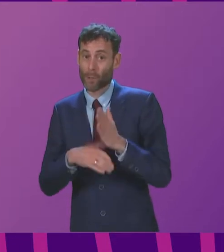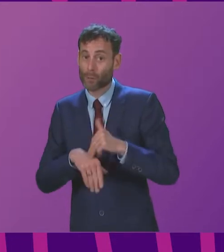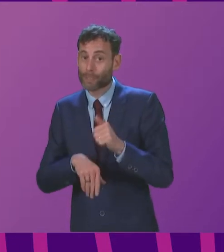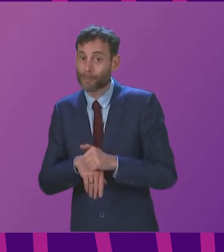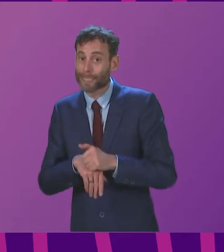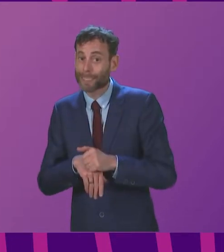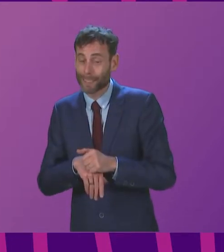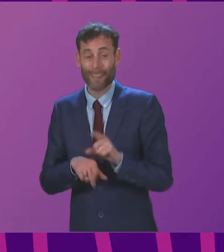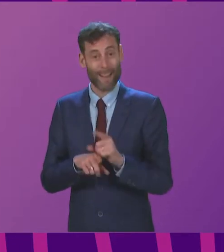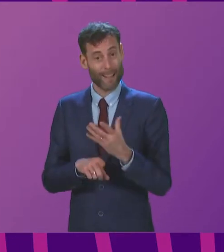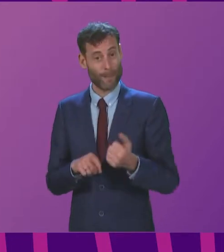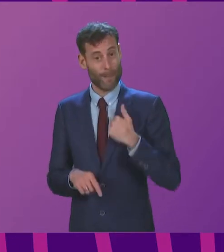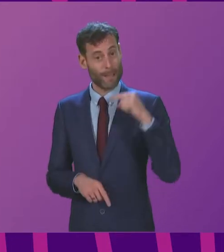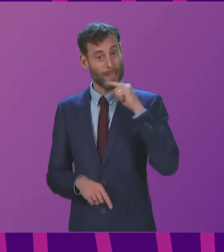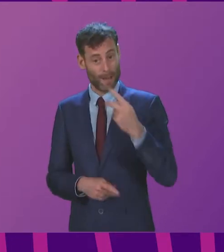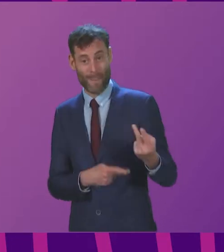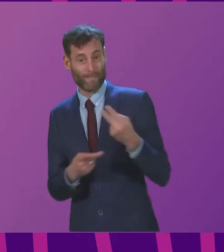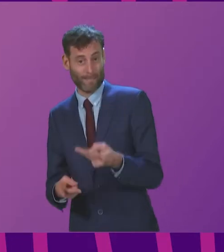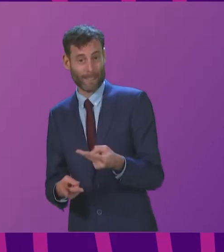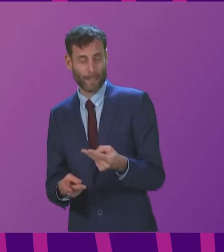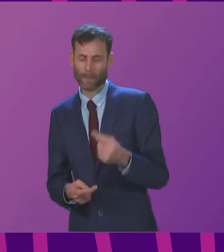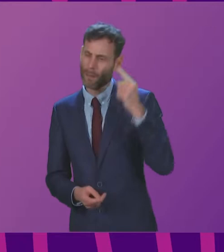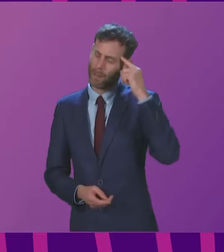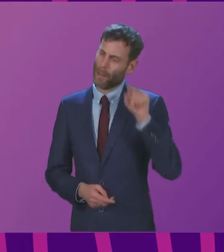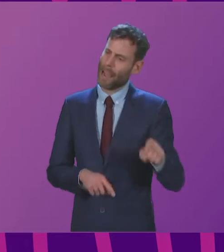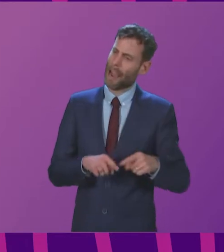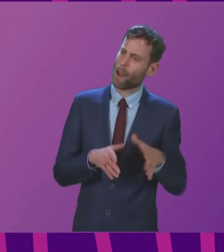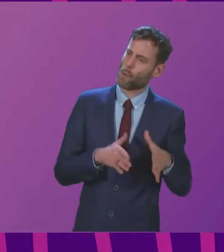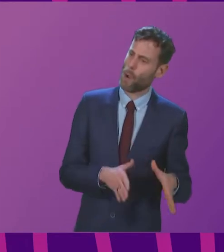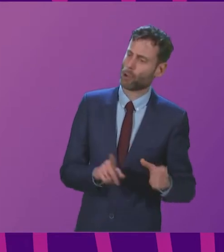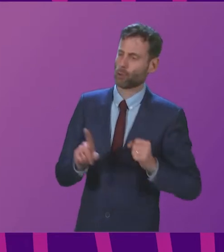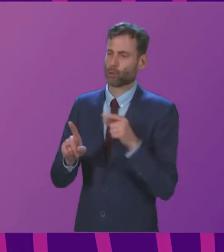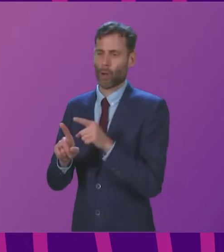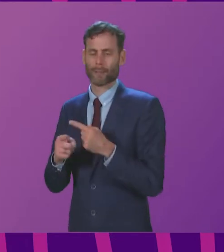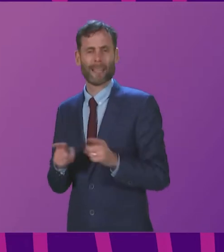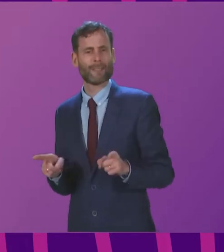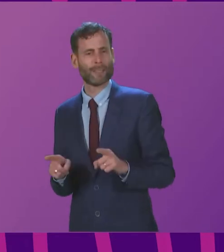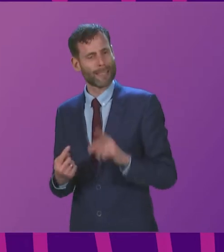them may not be aware of the differences, and the different statutory requirements, in Scotland.